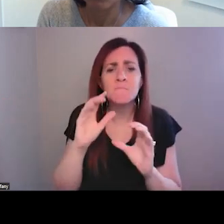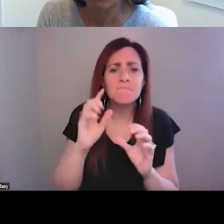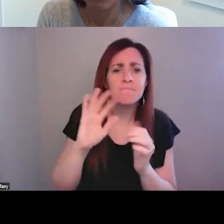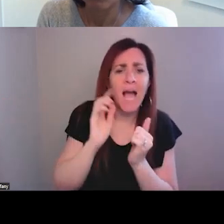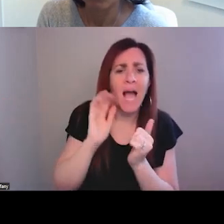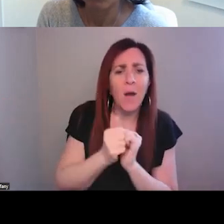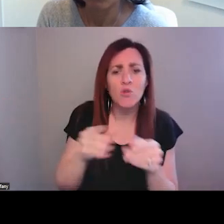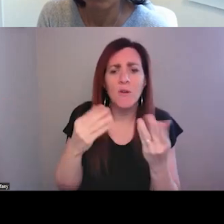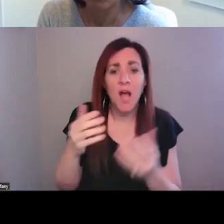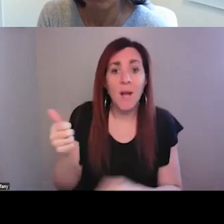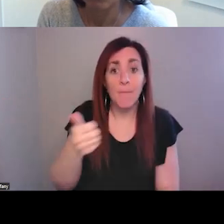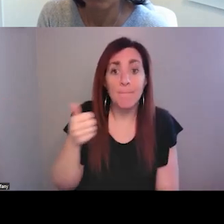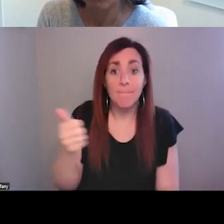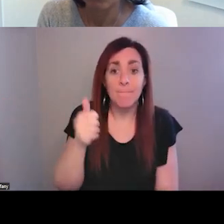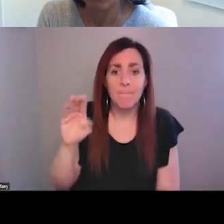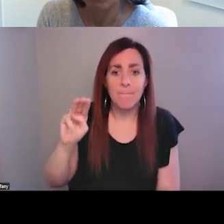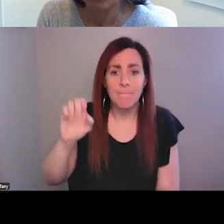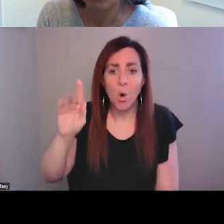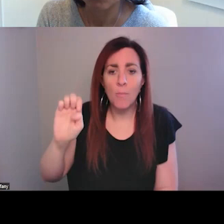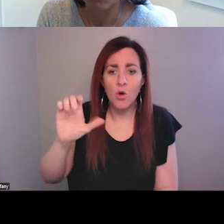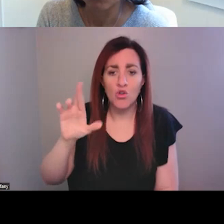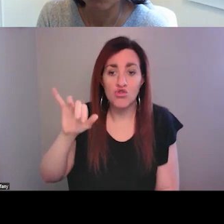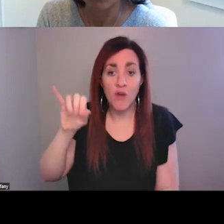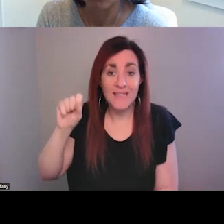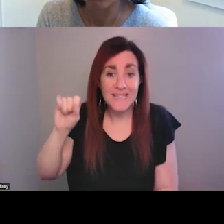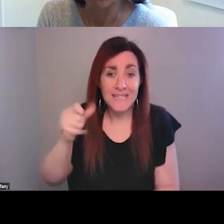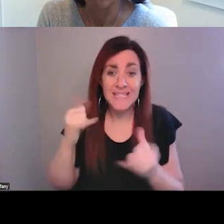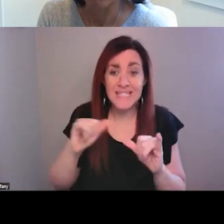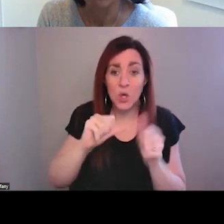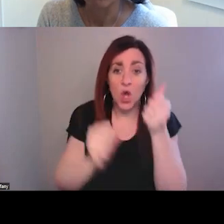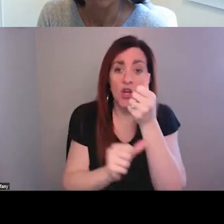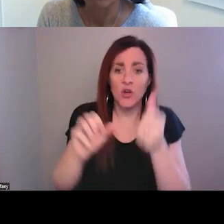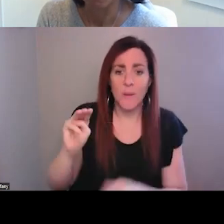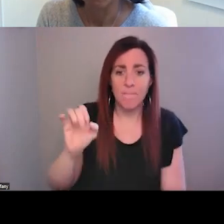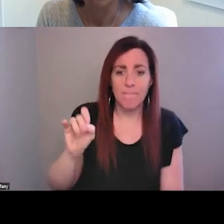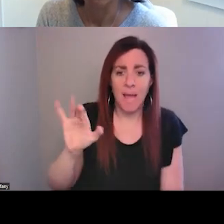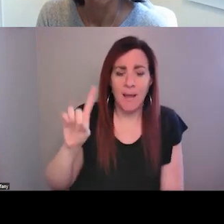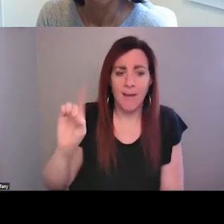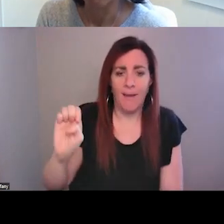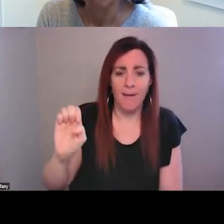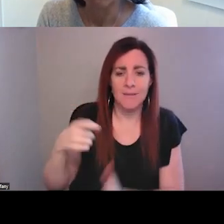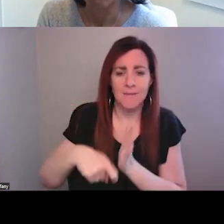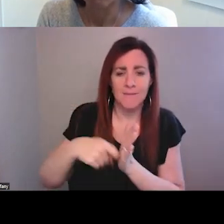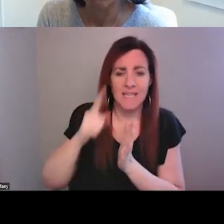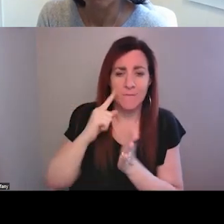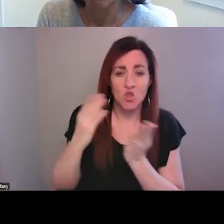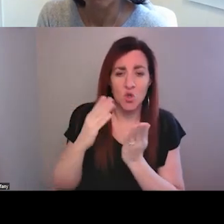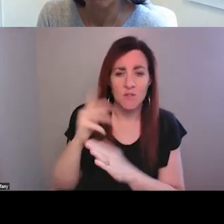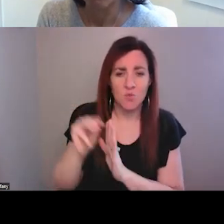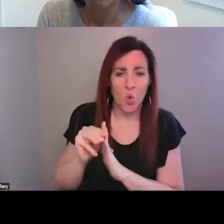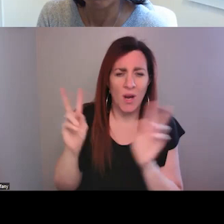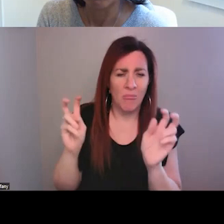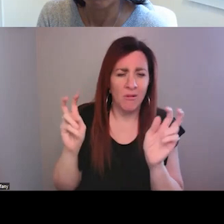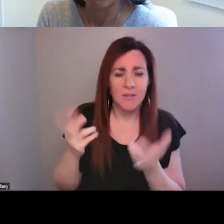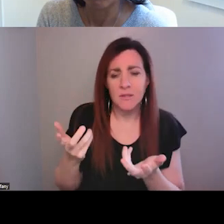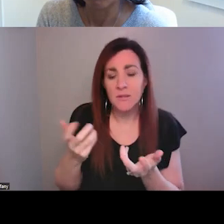NORTH CAROLINA, IT IS STILL A PROGRAM SERVICE AND WE ARE STRUGGLE